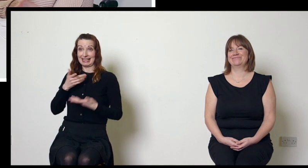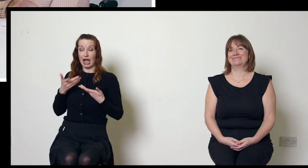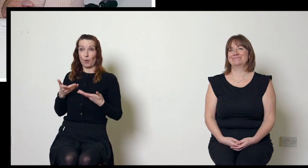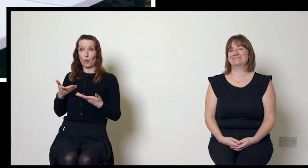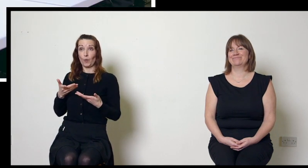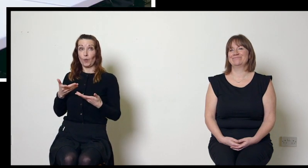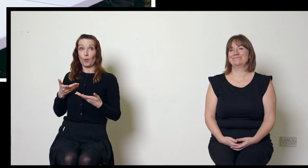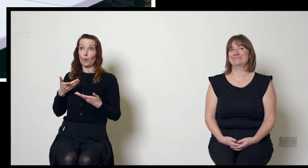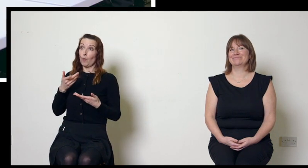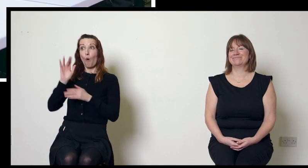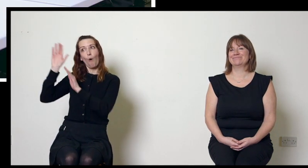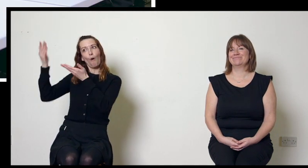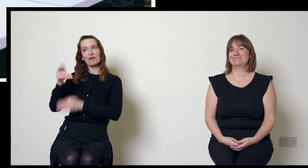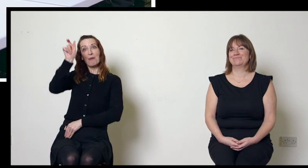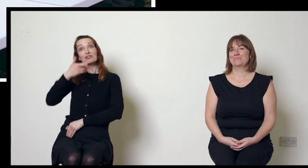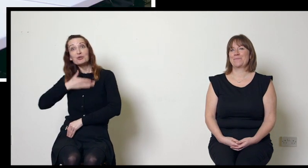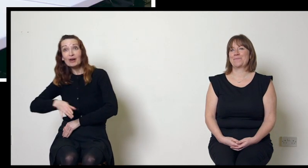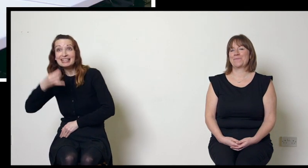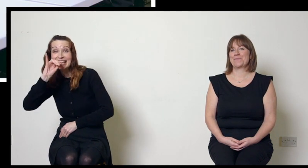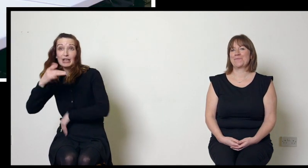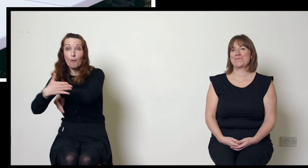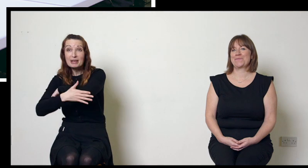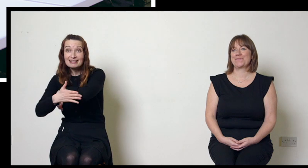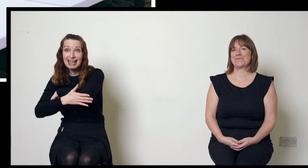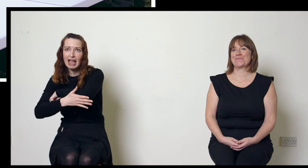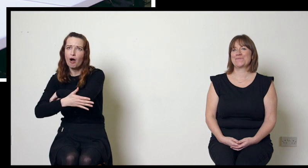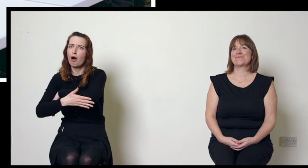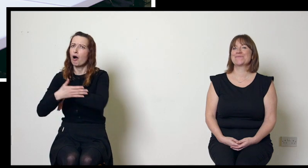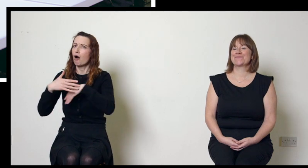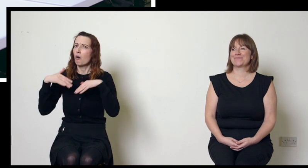being able to offer someone a refreshment and a biscuit has become the most important thing